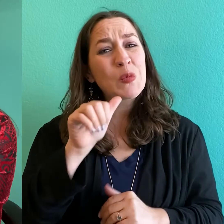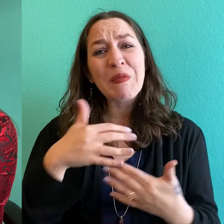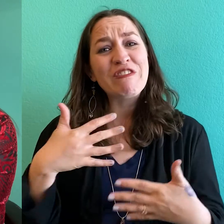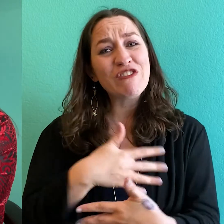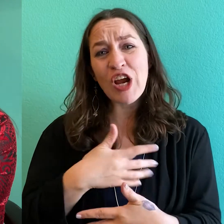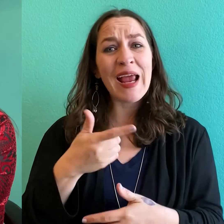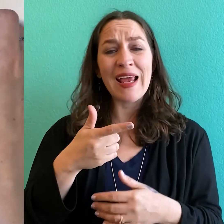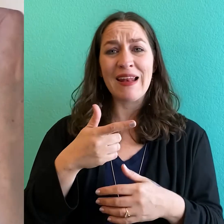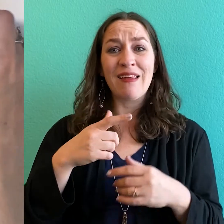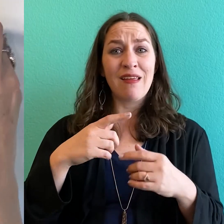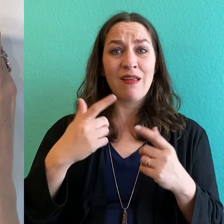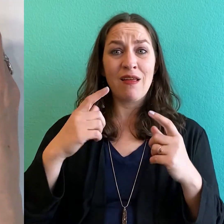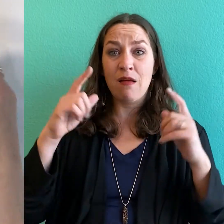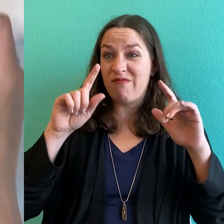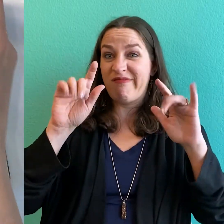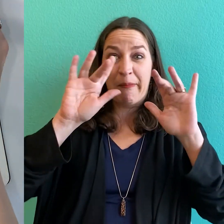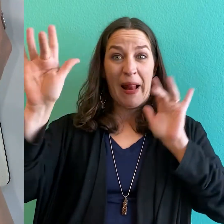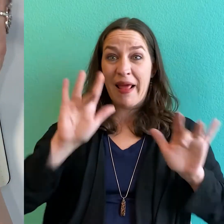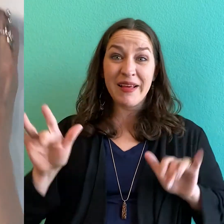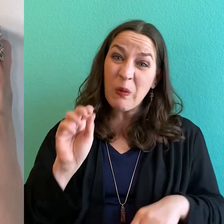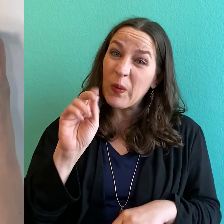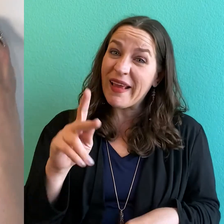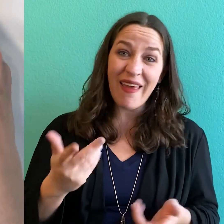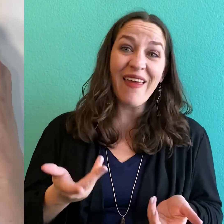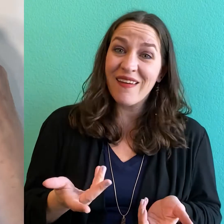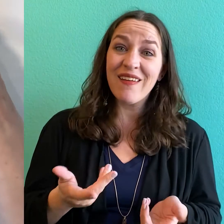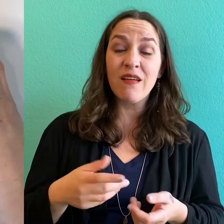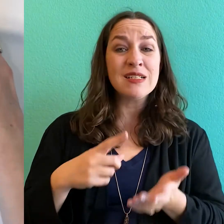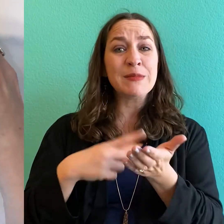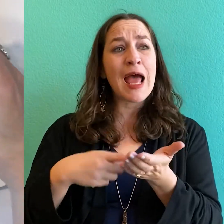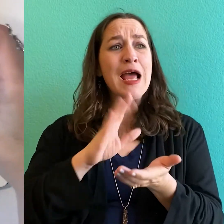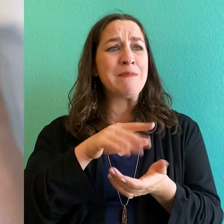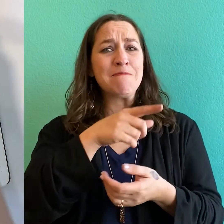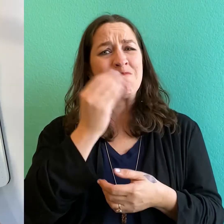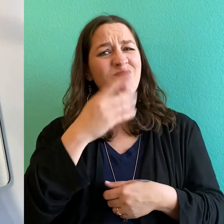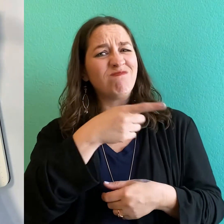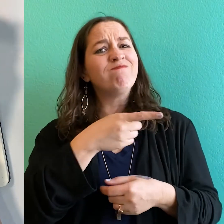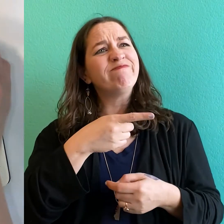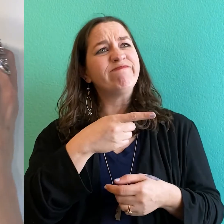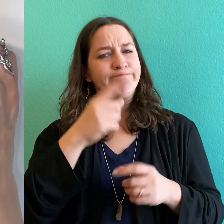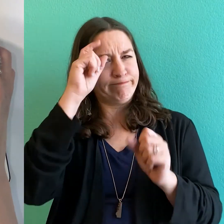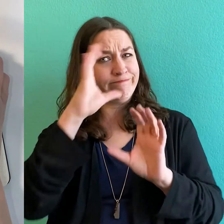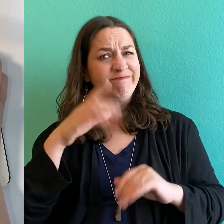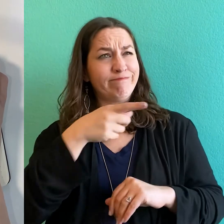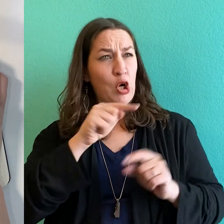So don't be afraid to have a little bit of an empty outer circle for a while. Don't be afraid to say, hey, you wounded